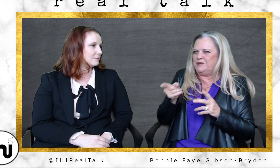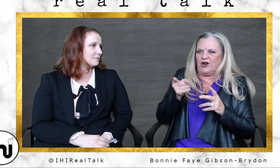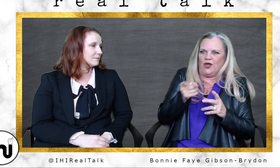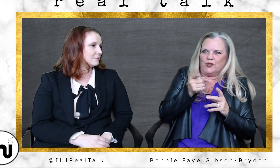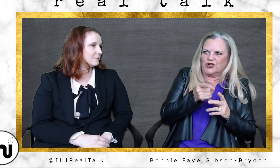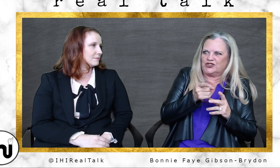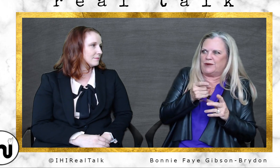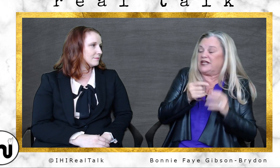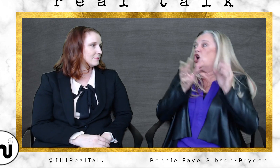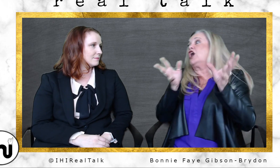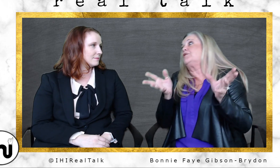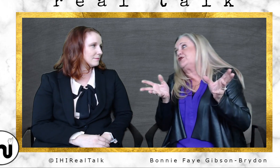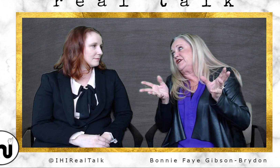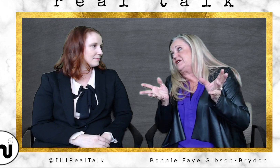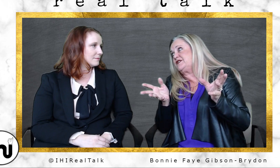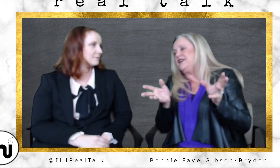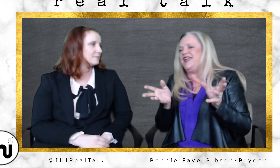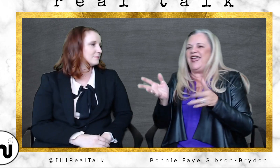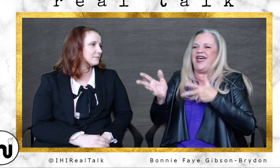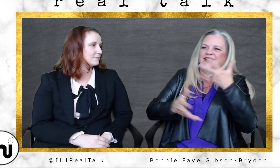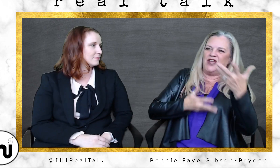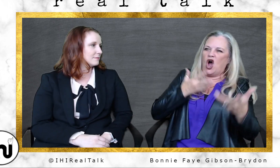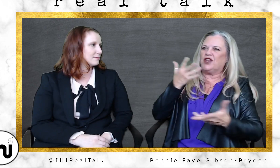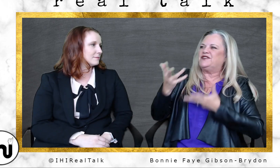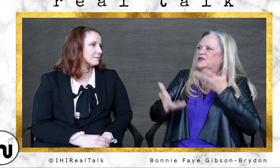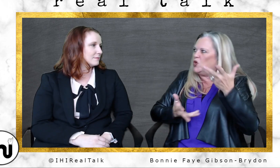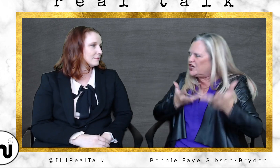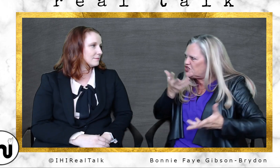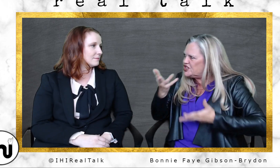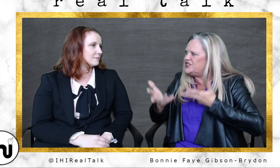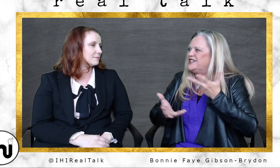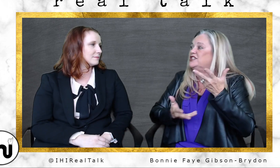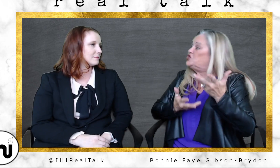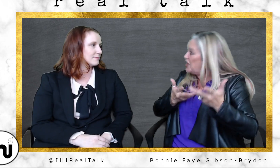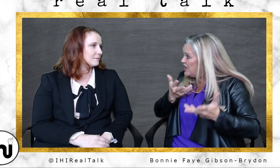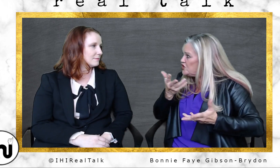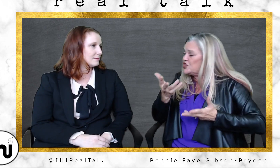at all the workshops that Carla presents and all of the questions and the changes